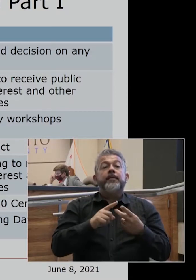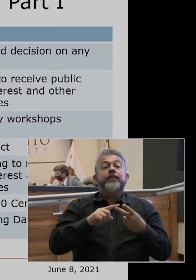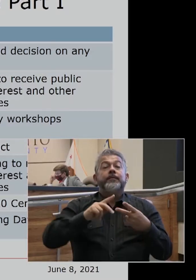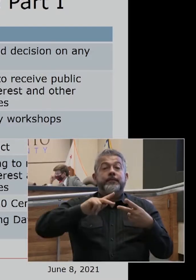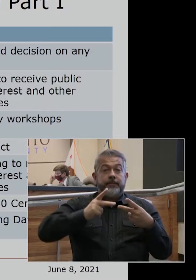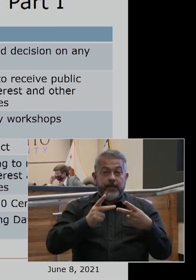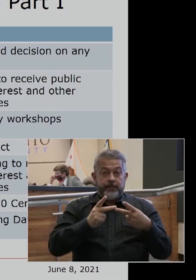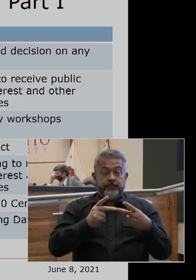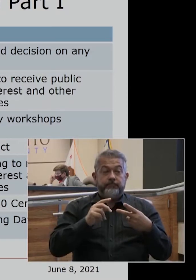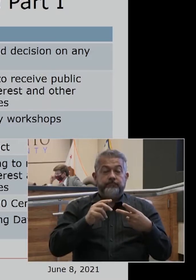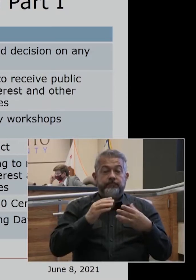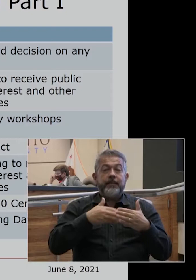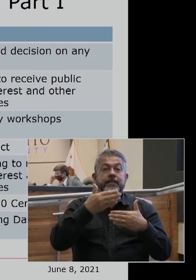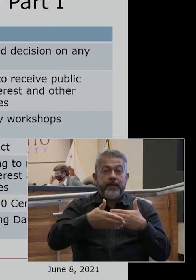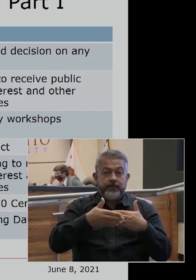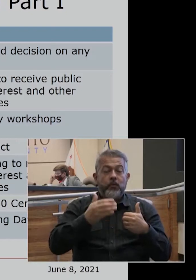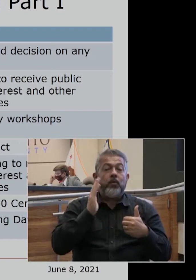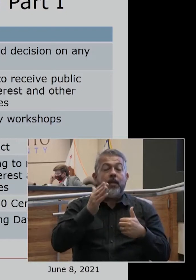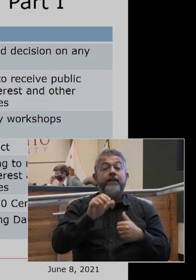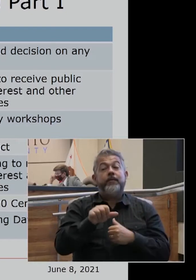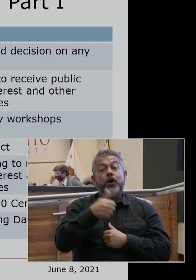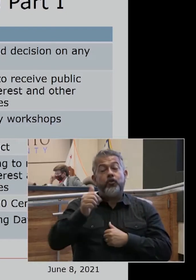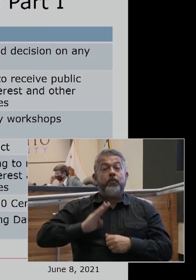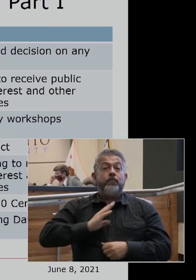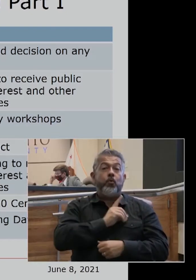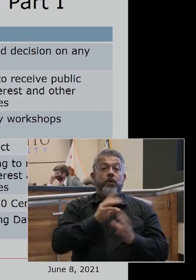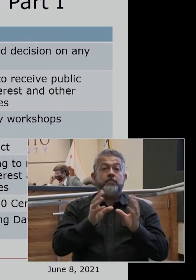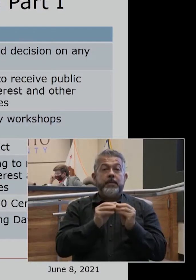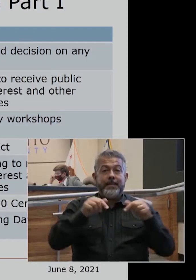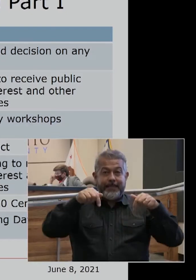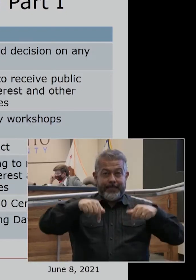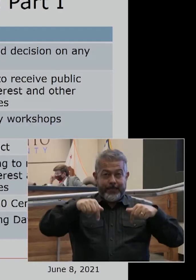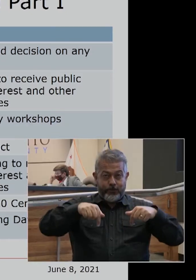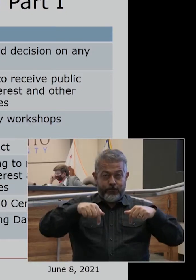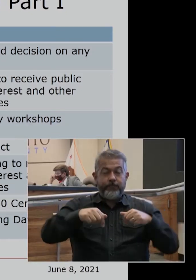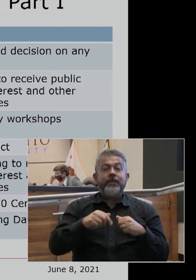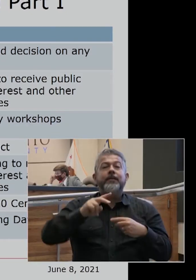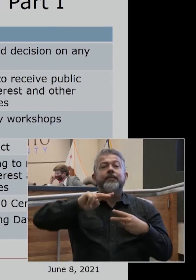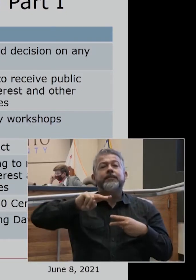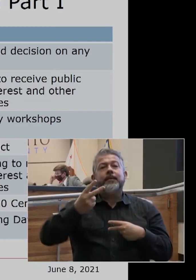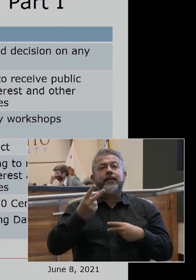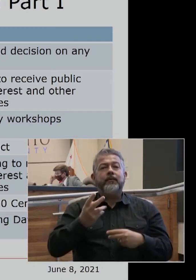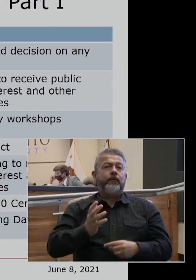PROCESS. THEN YOU'LL HAVE ANOTHER BOARD THEN YOU'LL HAVE ANOTHER BOARD MEETING HERE TO GET FEED BACK ON